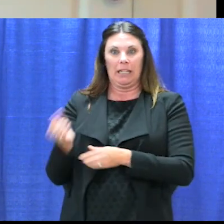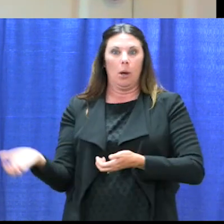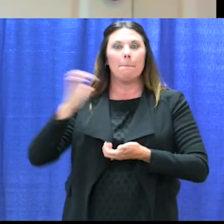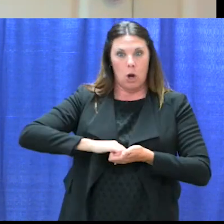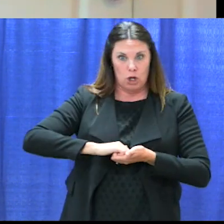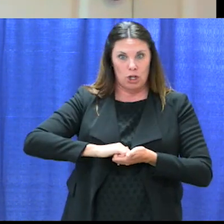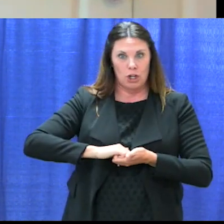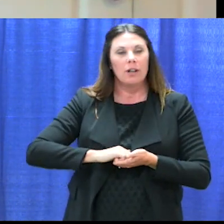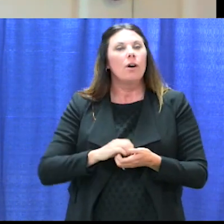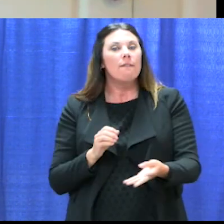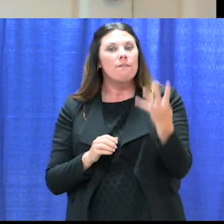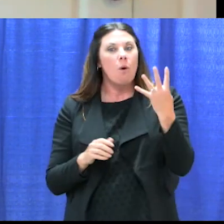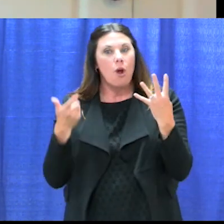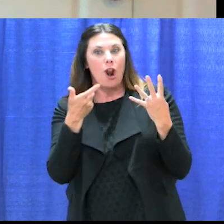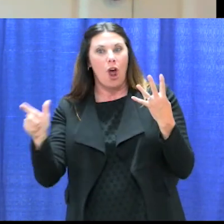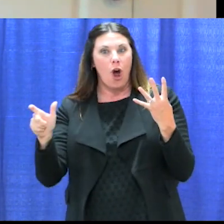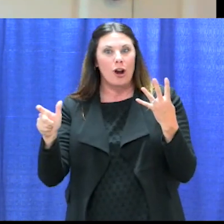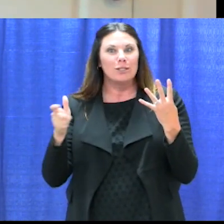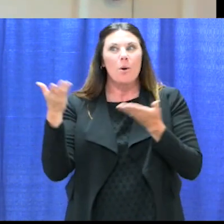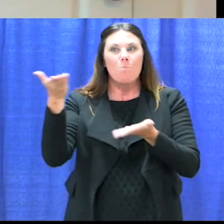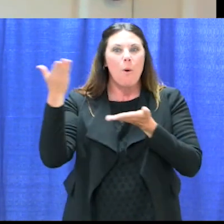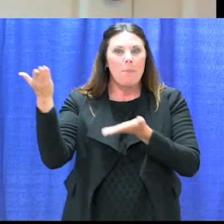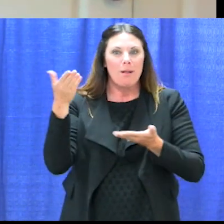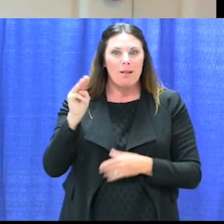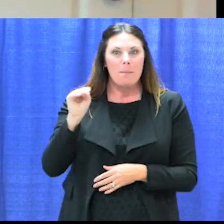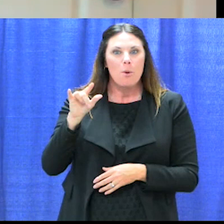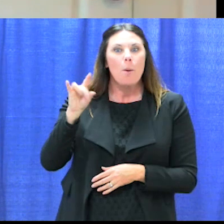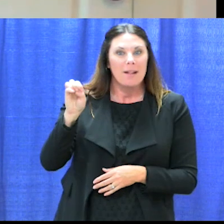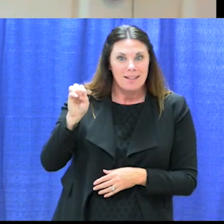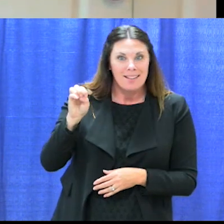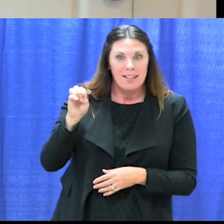mobile providers to deliver broadband to students who lack the means to do remote learning